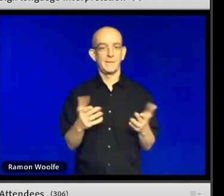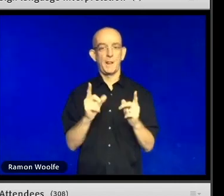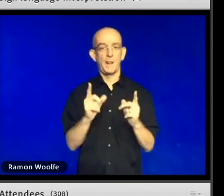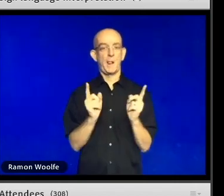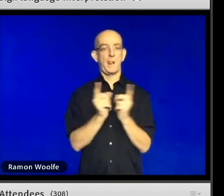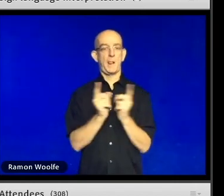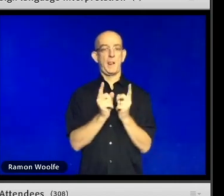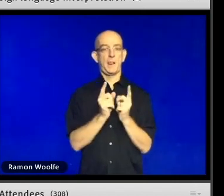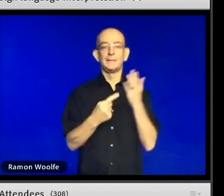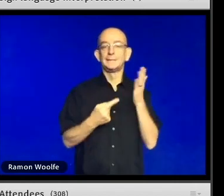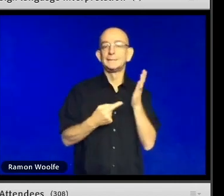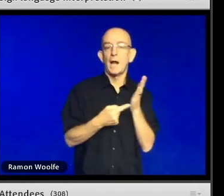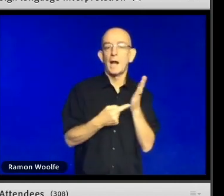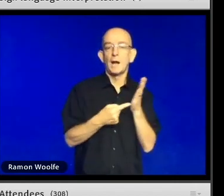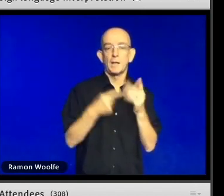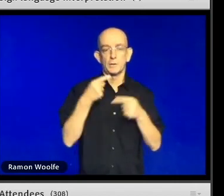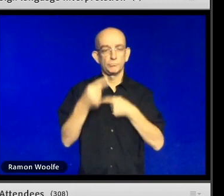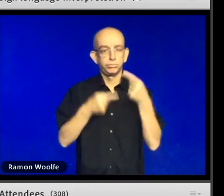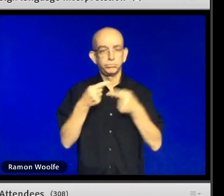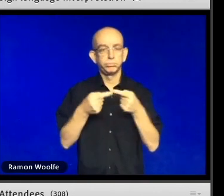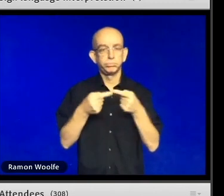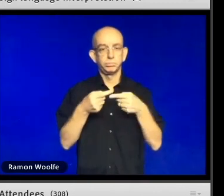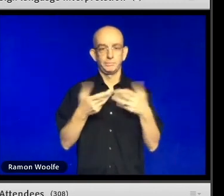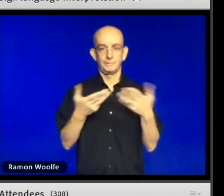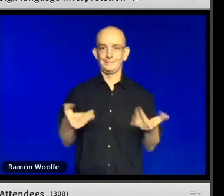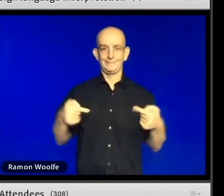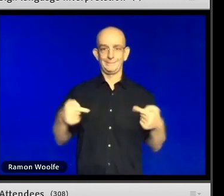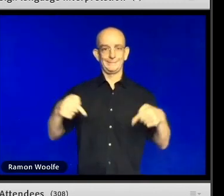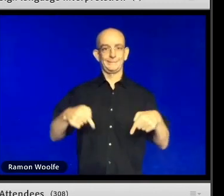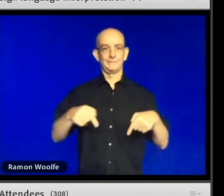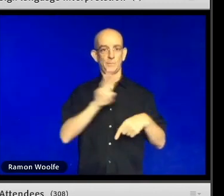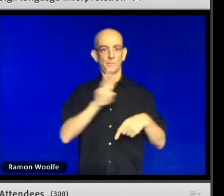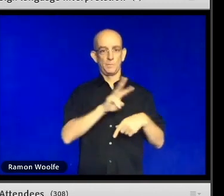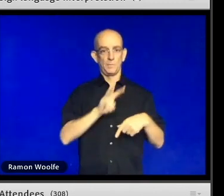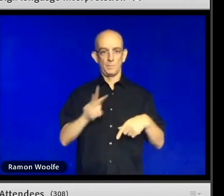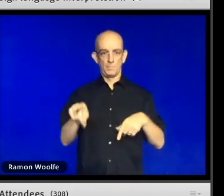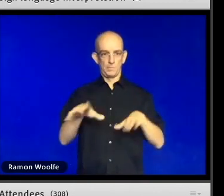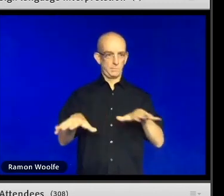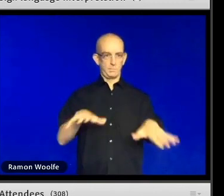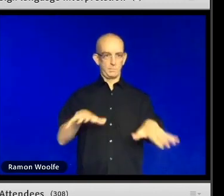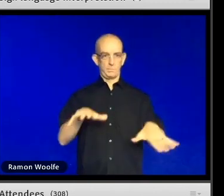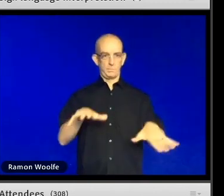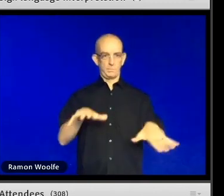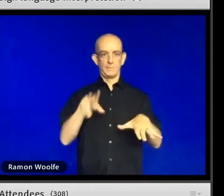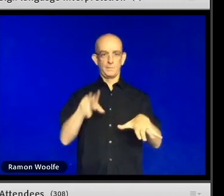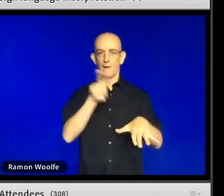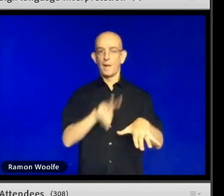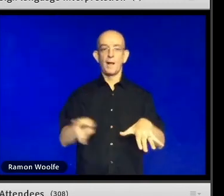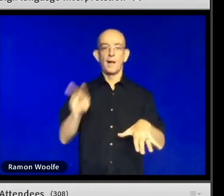the most out of our experience today. If you encounter any technical problems at all with